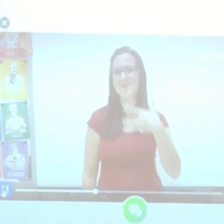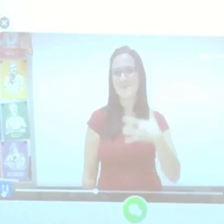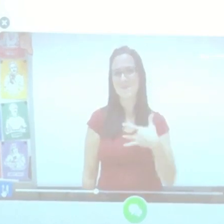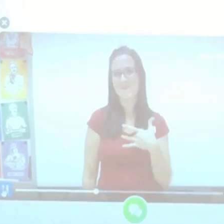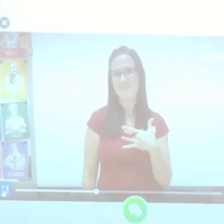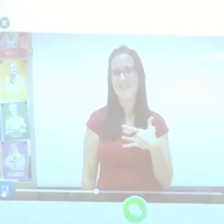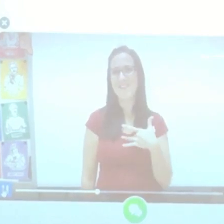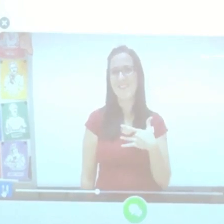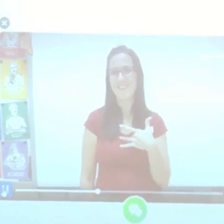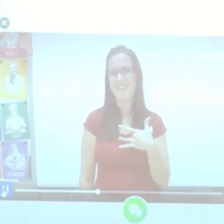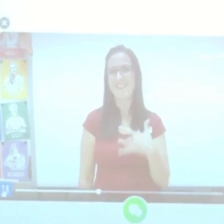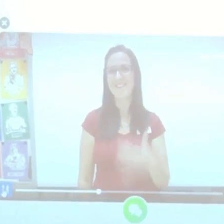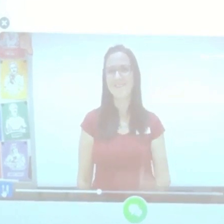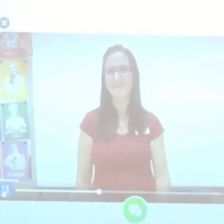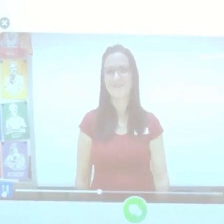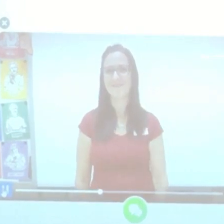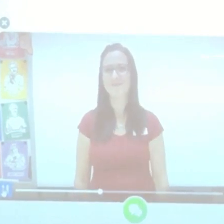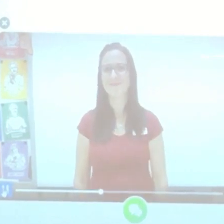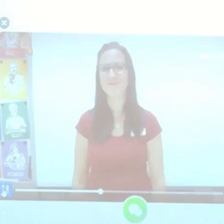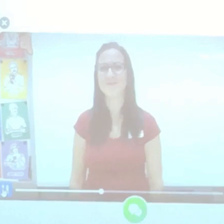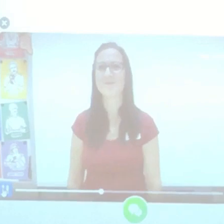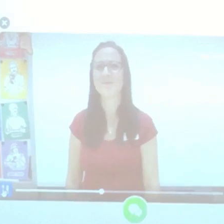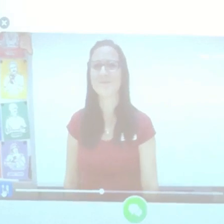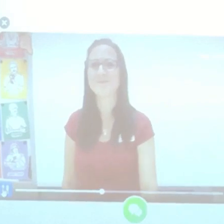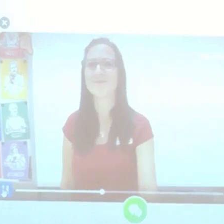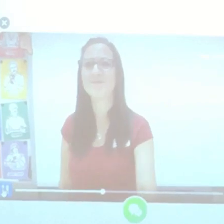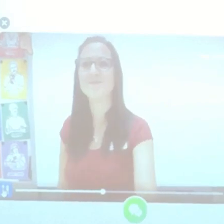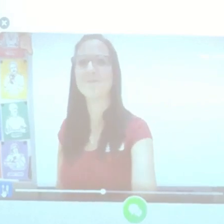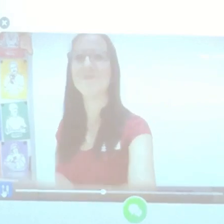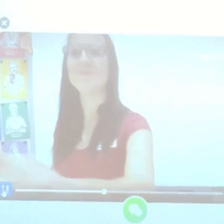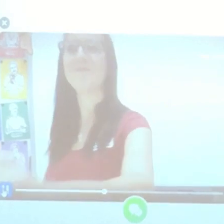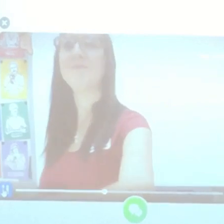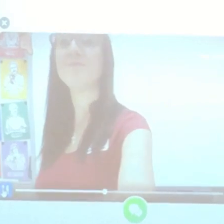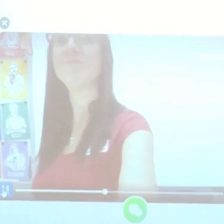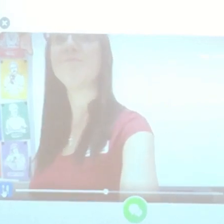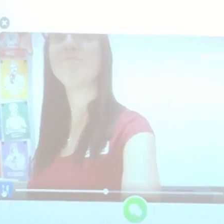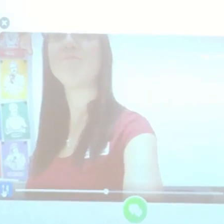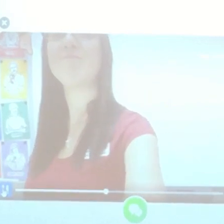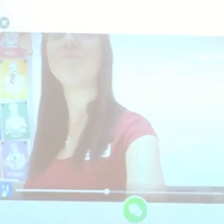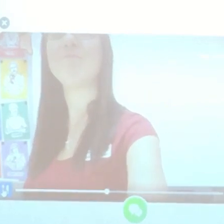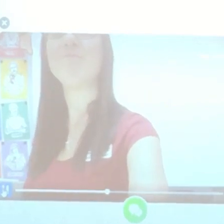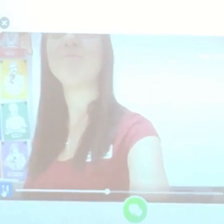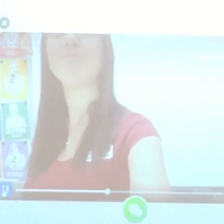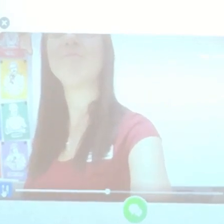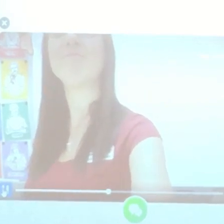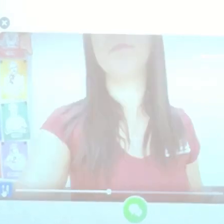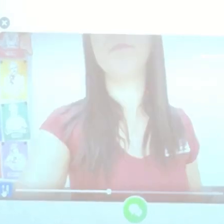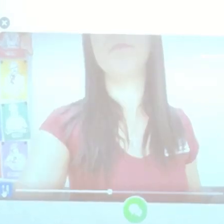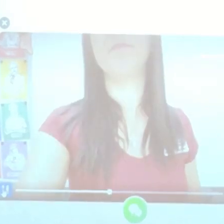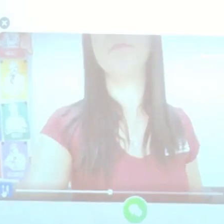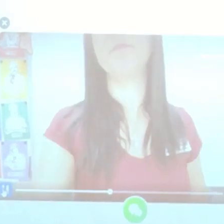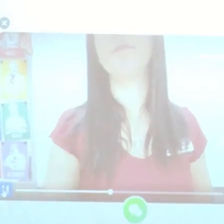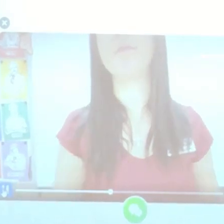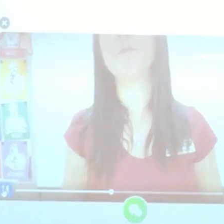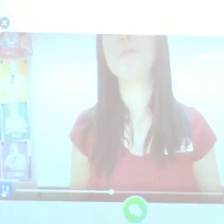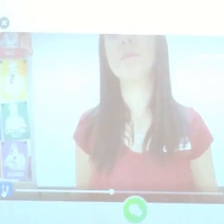Students: DURING JUNE 5 STUDENTS FAVE BIRTHDAYS. Good... then we realize that was not correct... so we signed a new sentence.